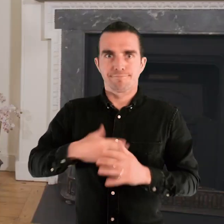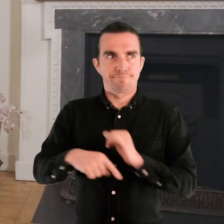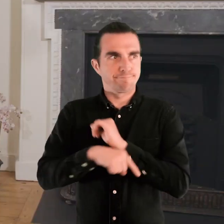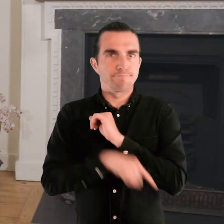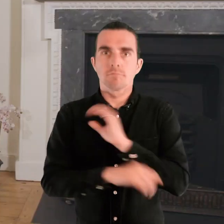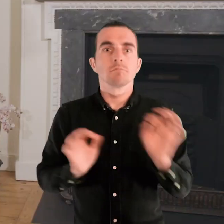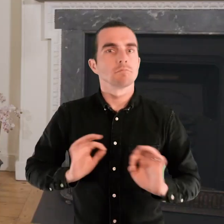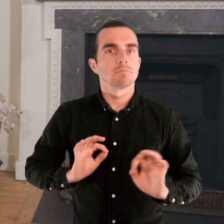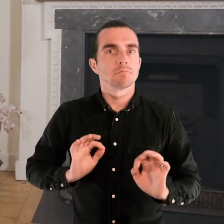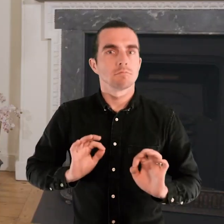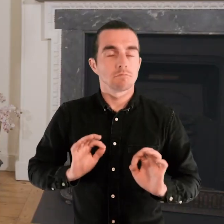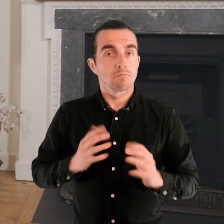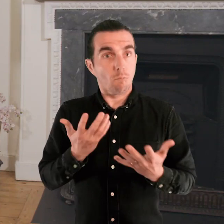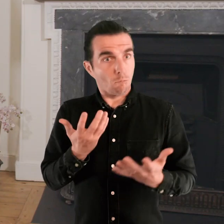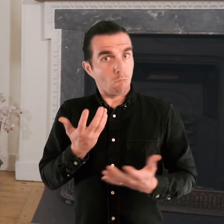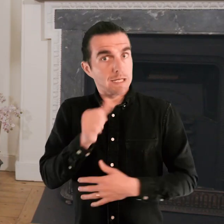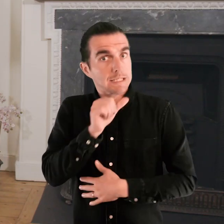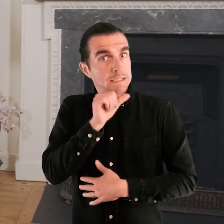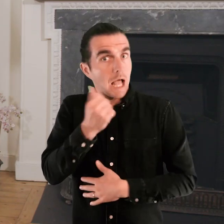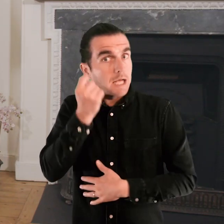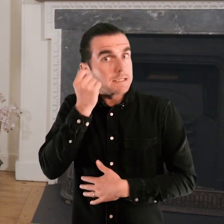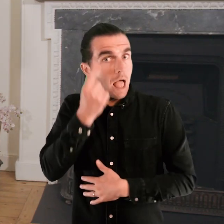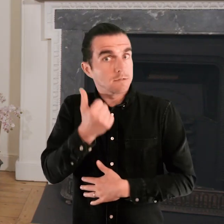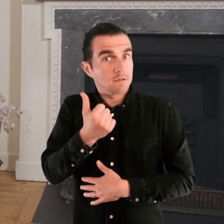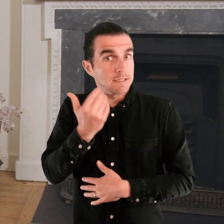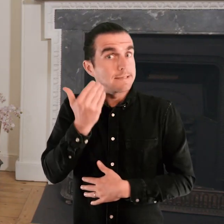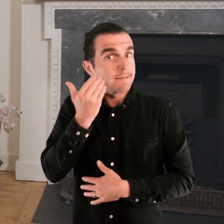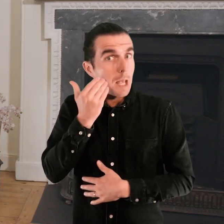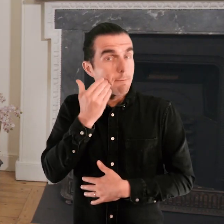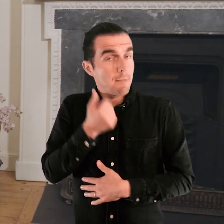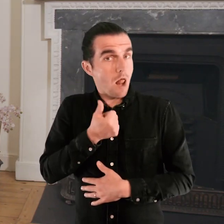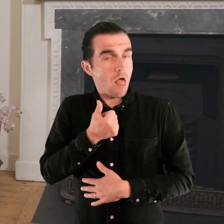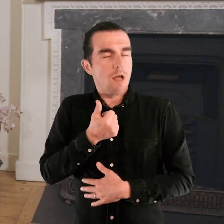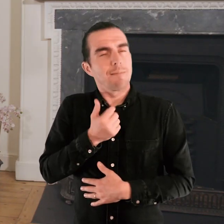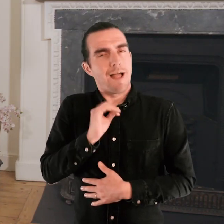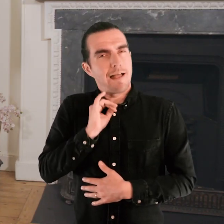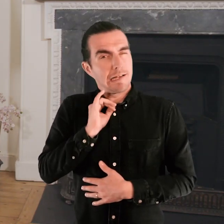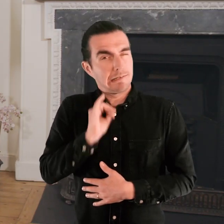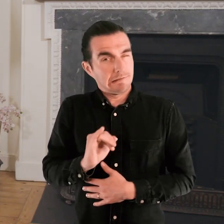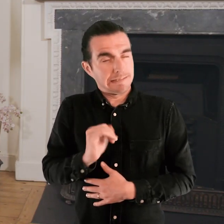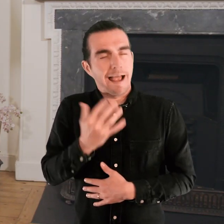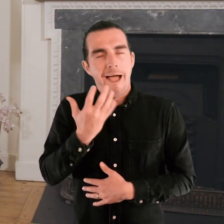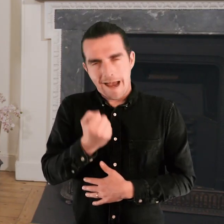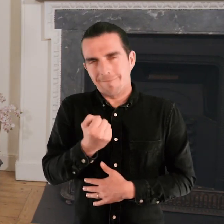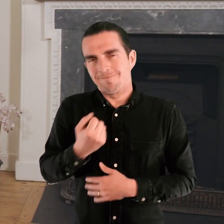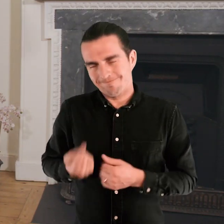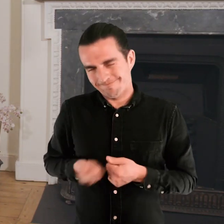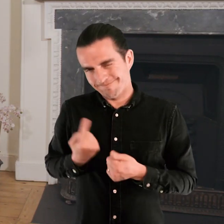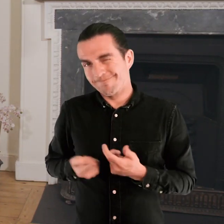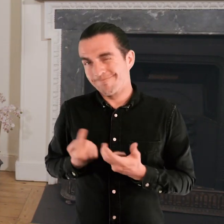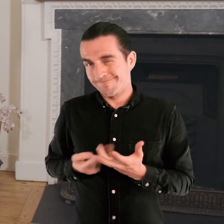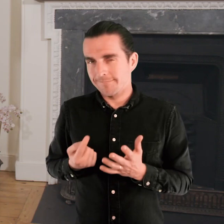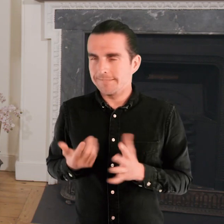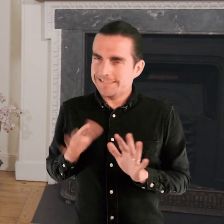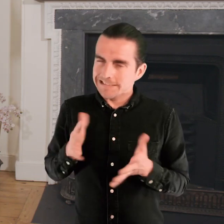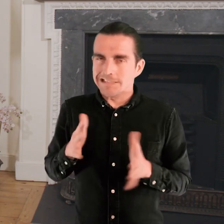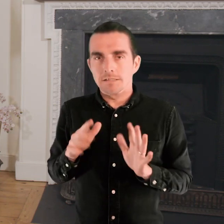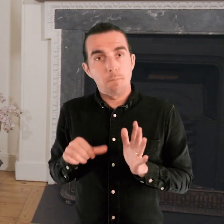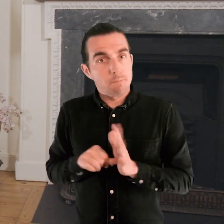Now, in many ways, it’s a neat idea, it’s a very simple idea. But it has its problems.